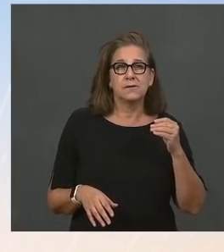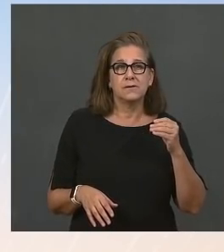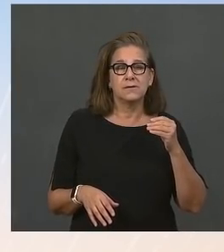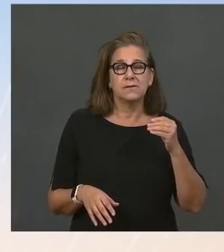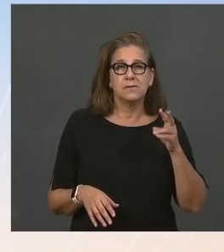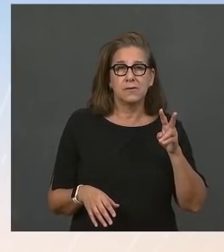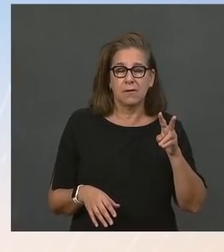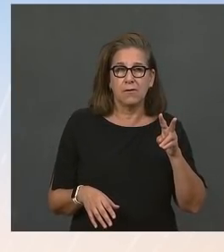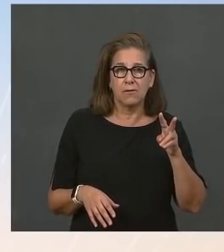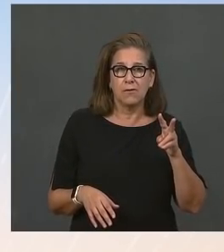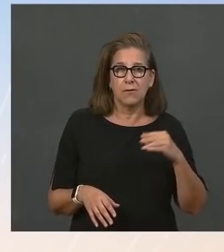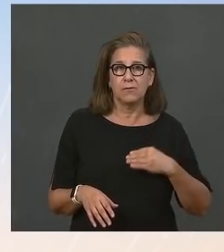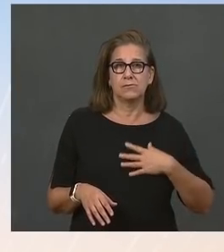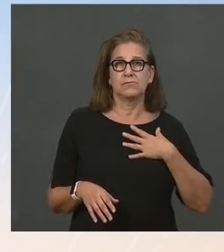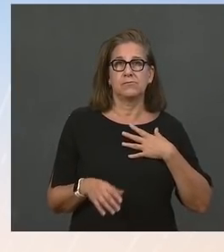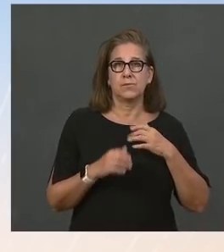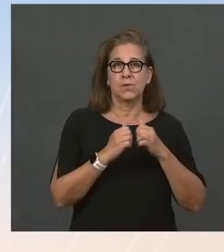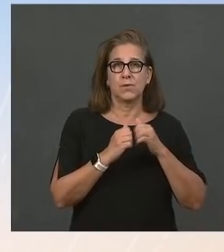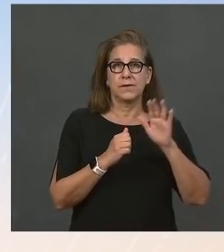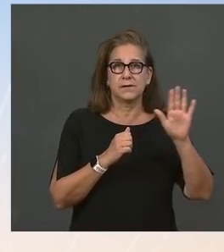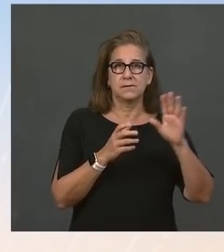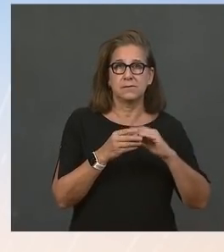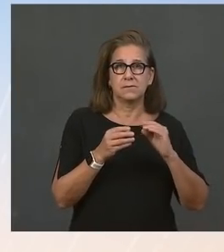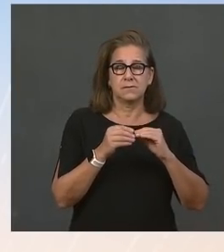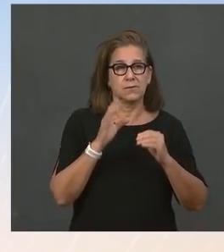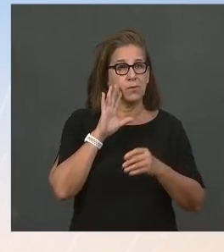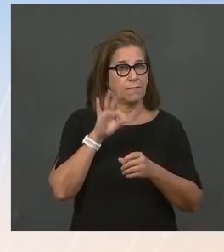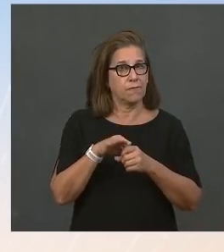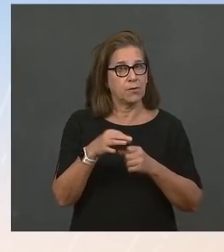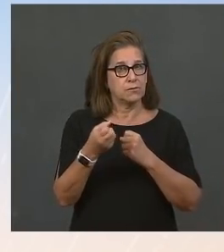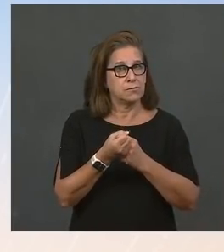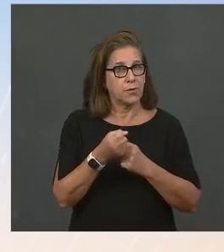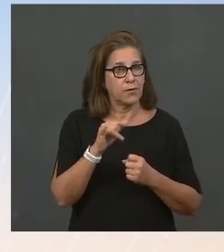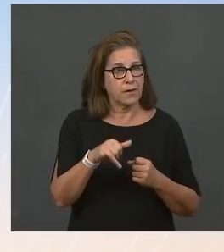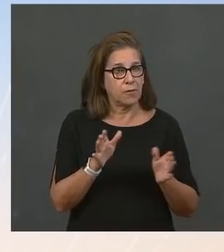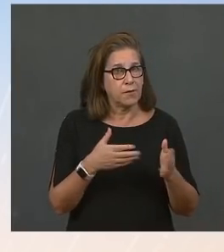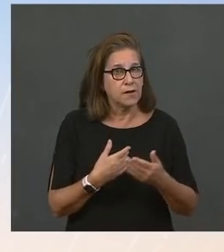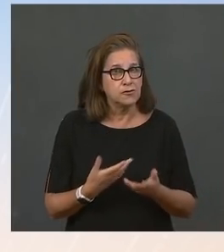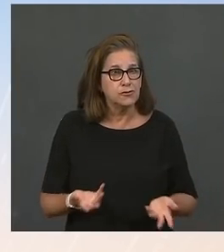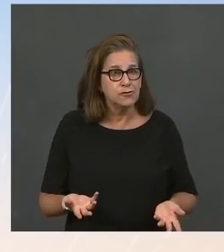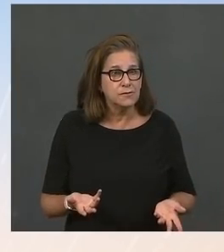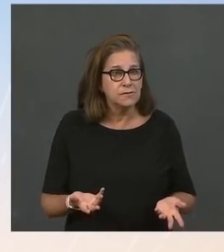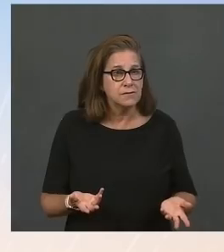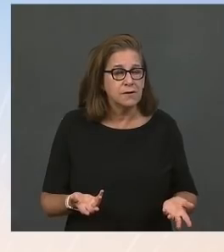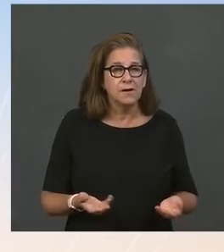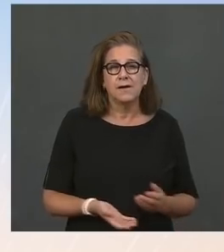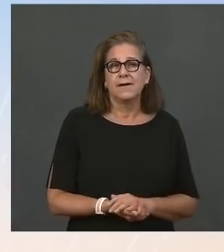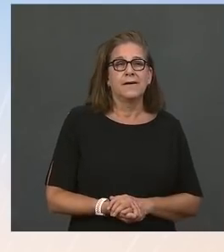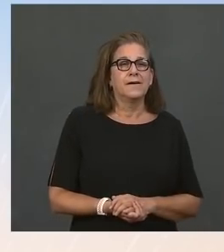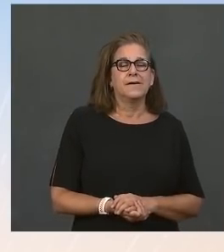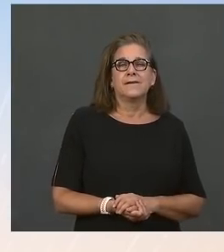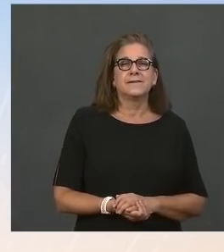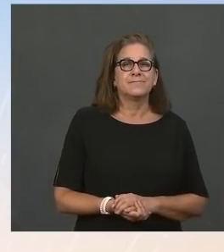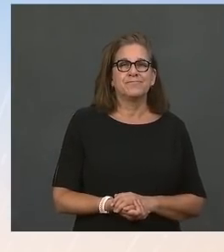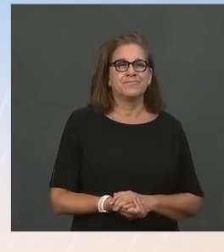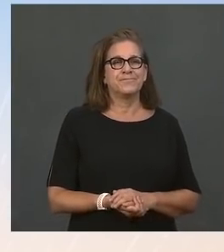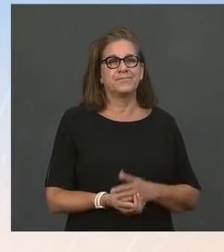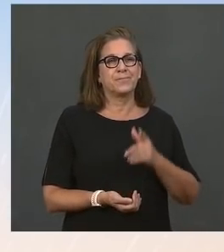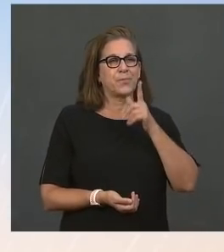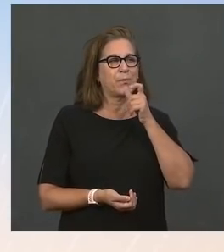Ms. Psaki: You know, I'm not sure that his audience was -- were people who are currently residing in this area -- in this area code -- in the ZIP Code. Right?